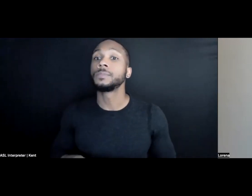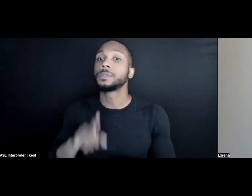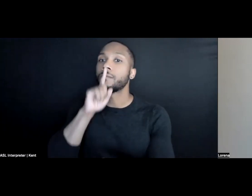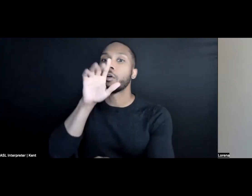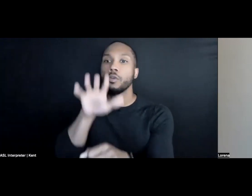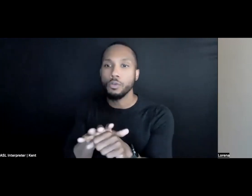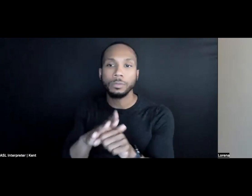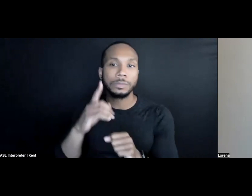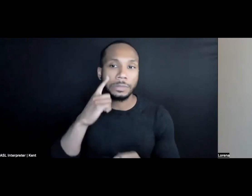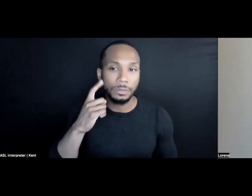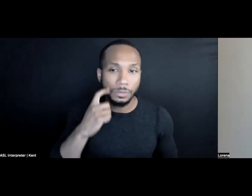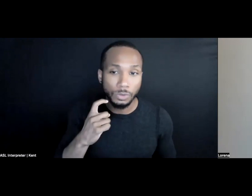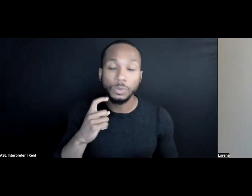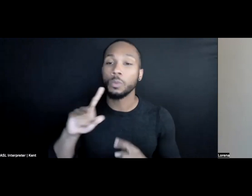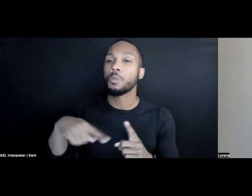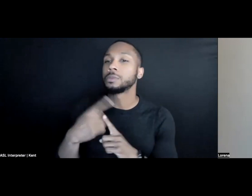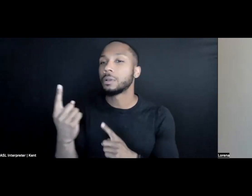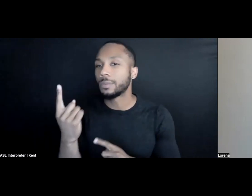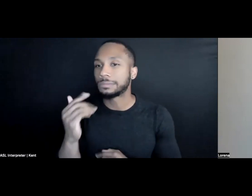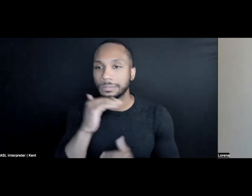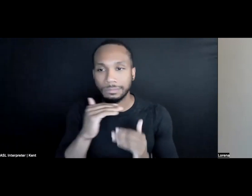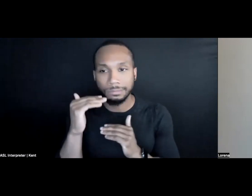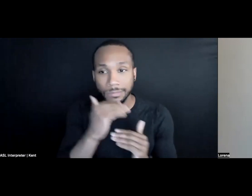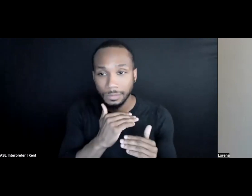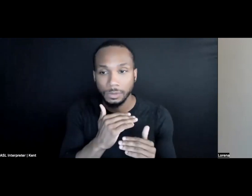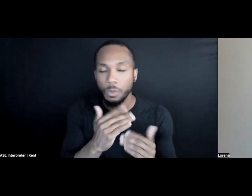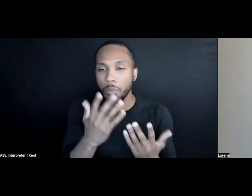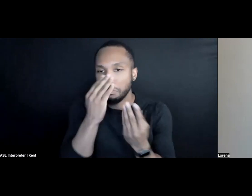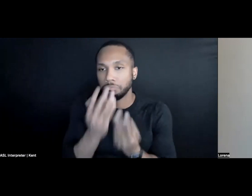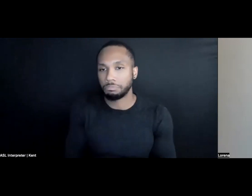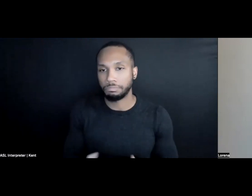Migrar también es olvidar los arreboles de las cinco de la tarde